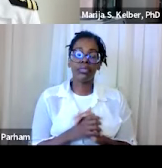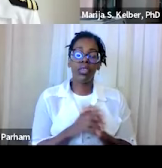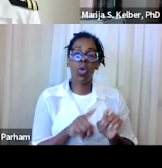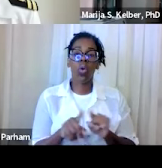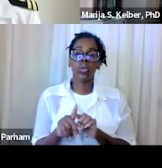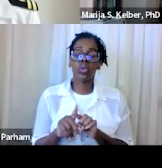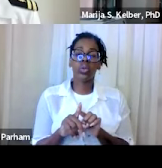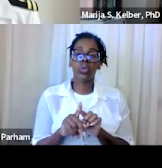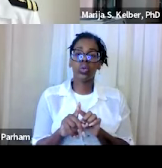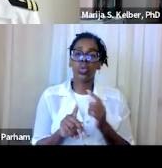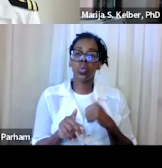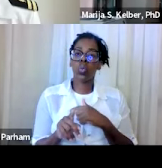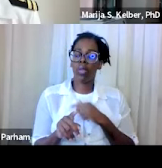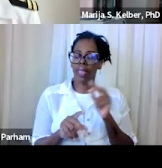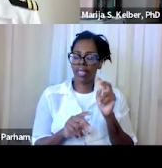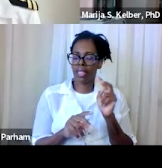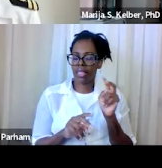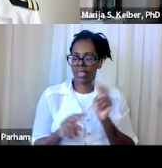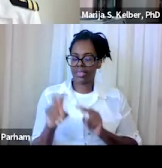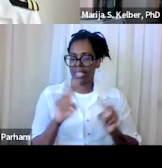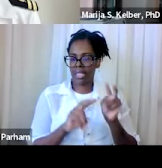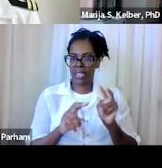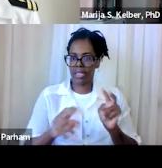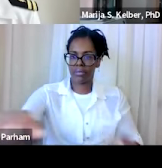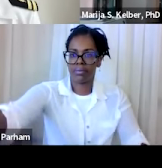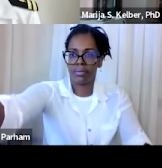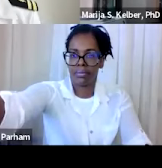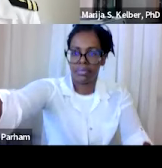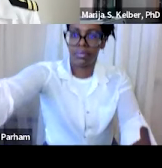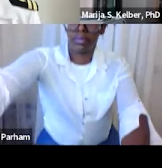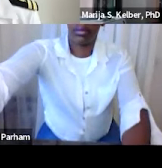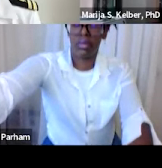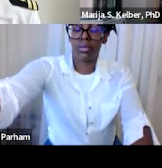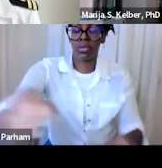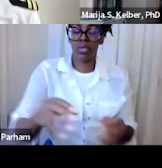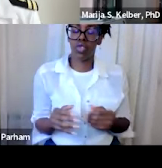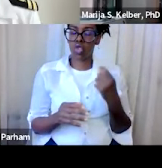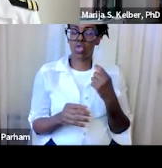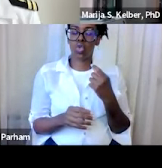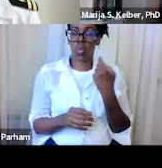we've also looked at more recent literature since the Carter review was published,